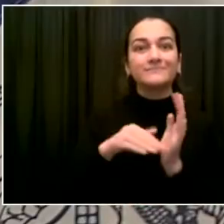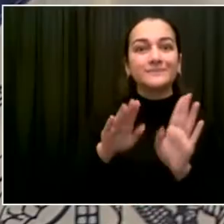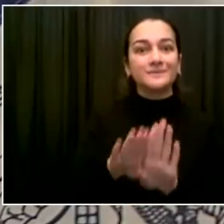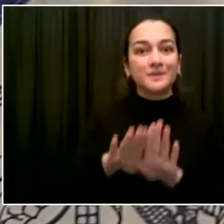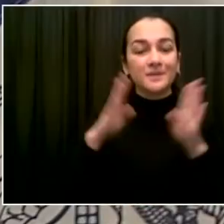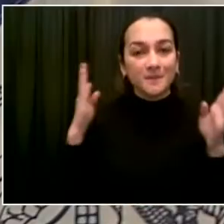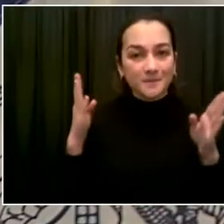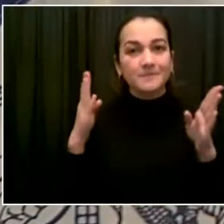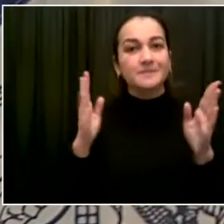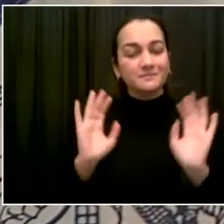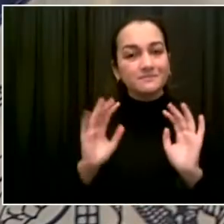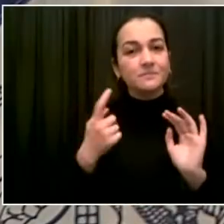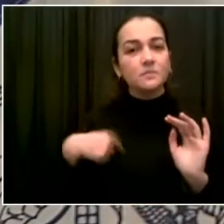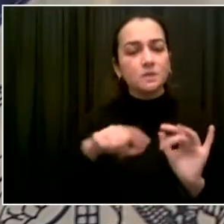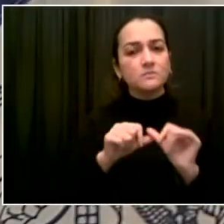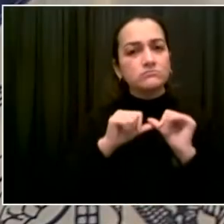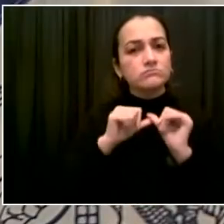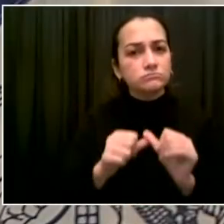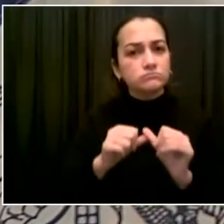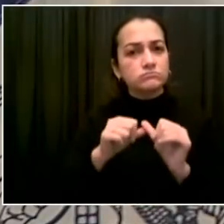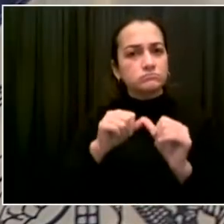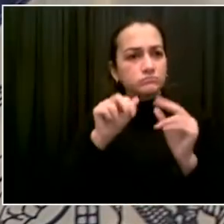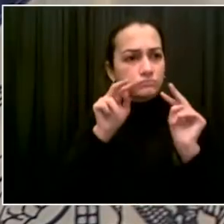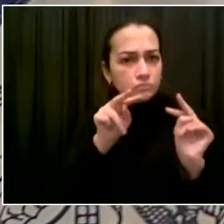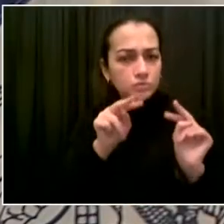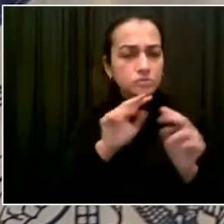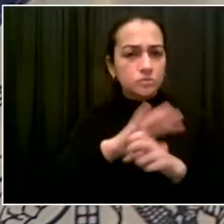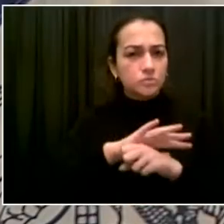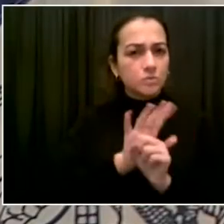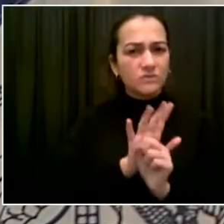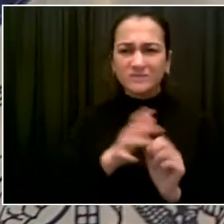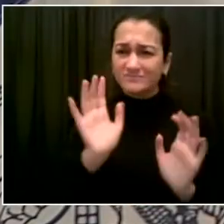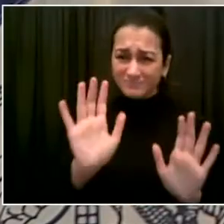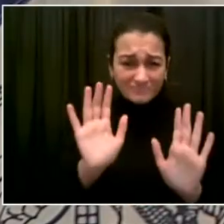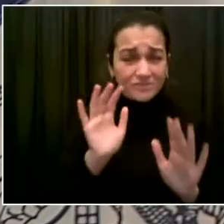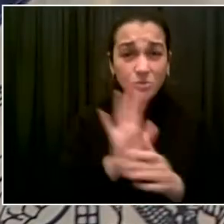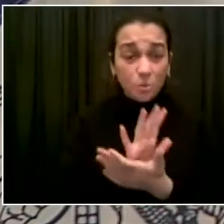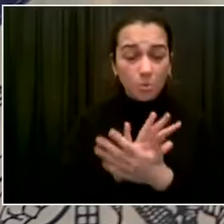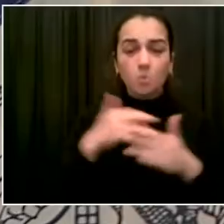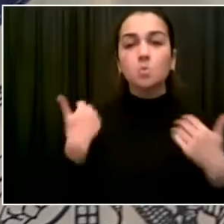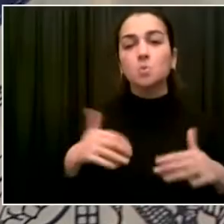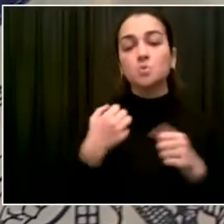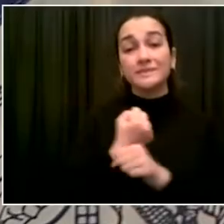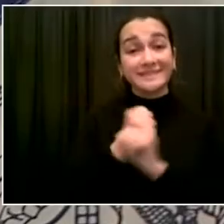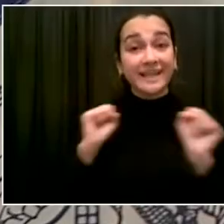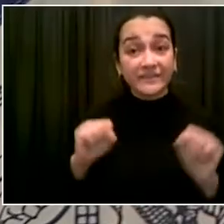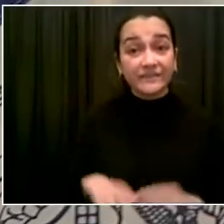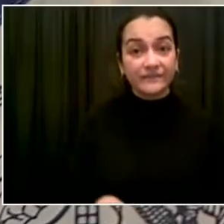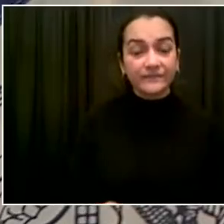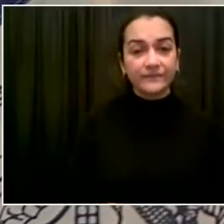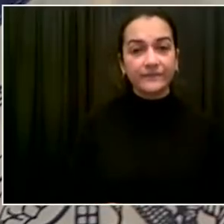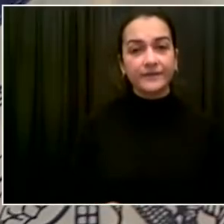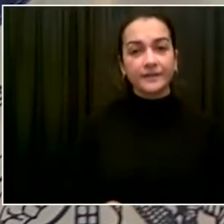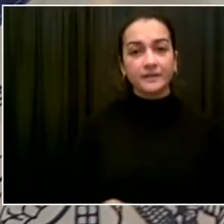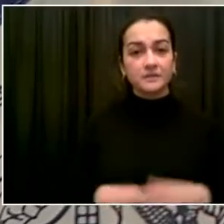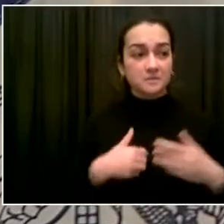STRENGTH WHILE TISLL DEALING WITH COVID-19 AND MAKING THEM